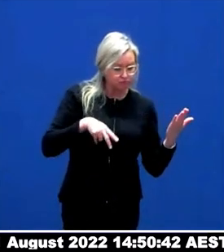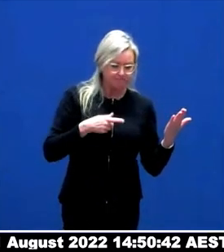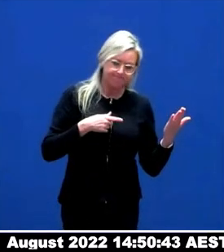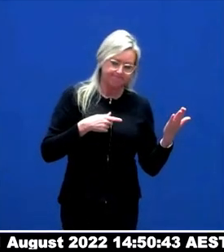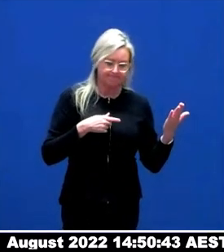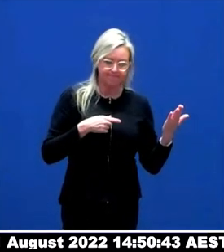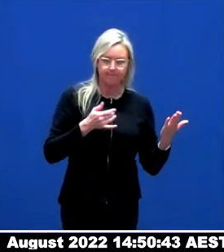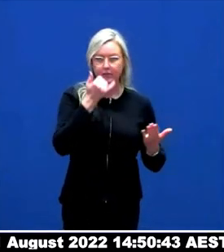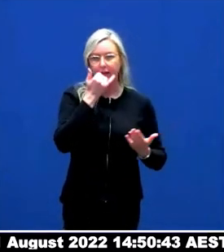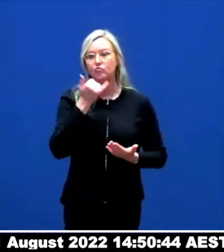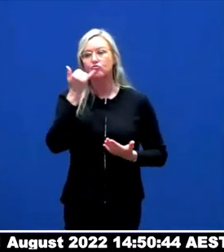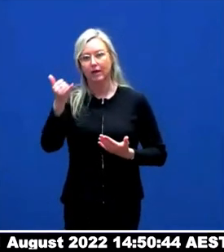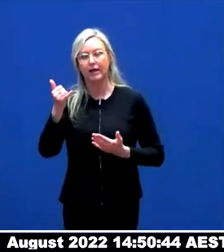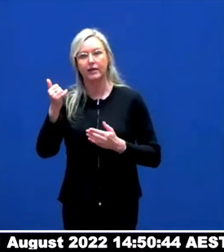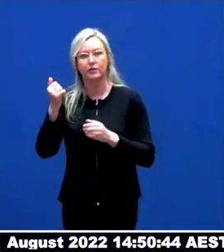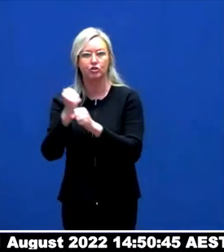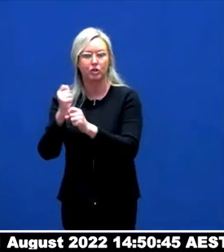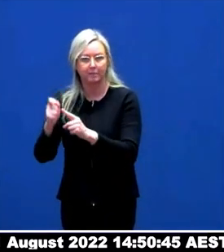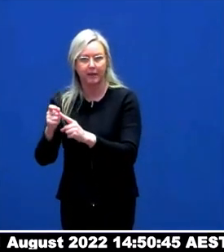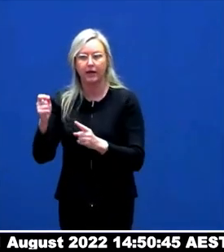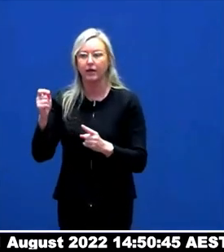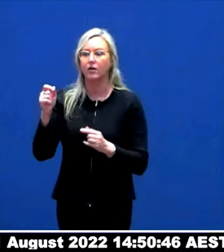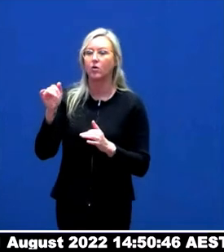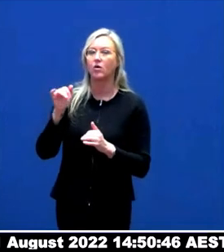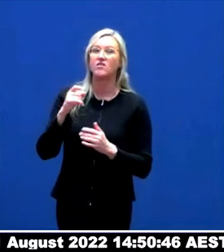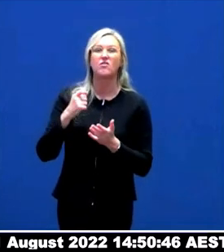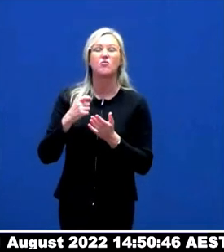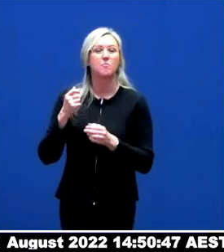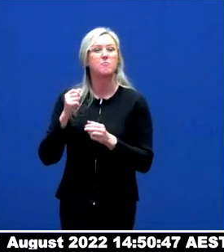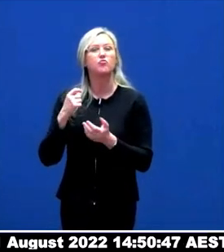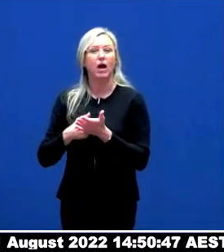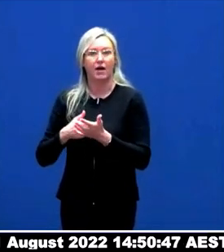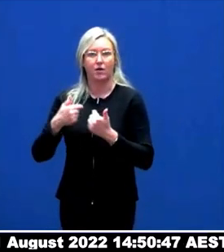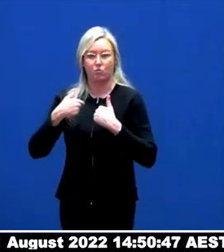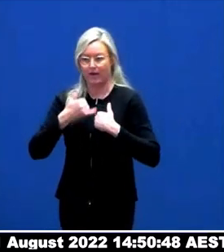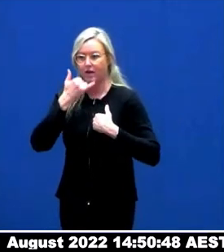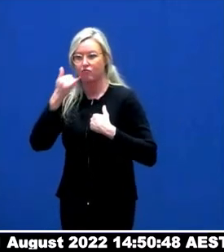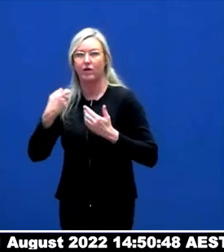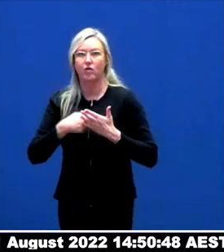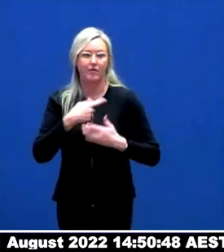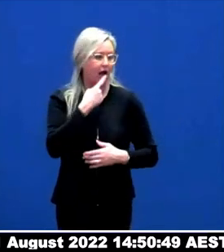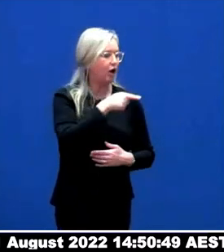can do that over the phone, they would, rather than request the participant to go back to them for more information. Perhaps you misunderstood my question.